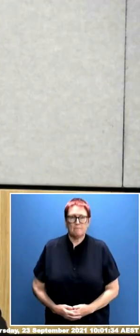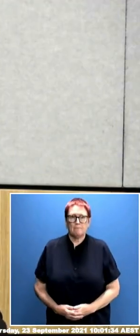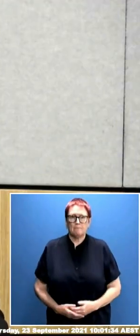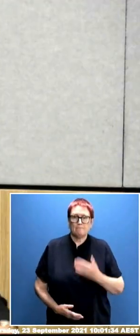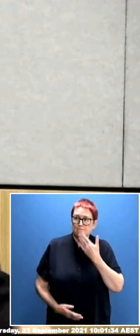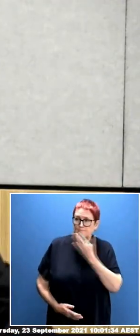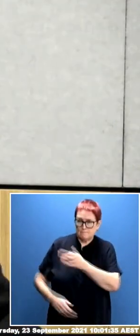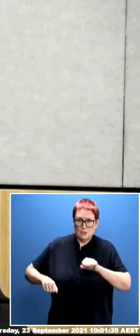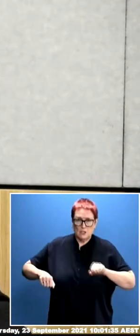Thank you, Chair.